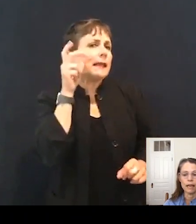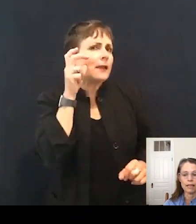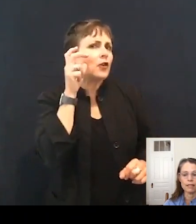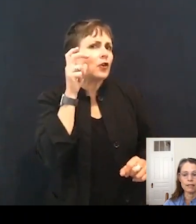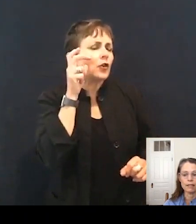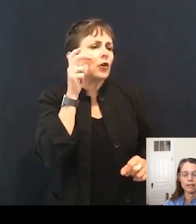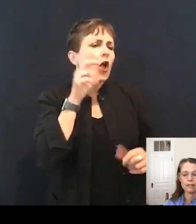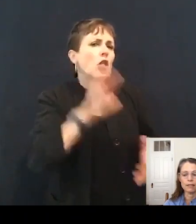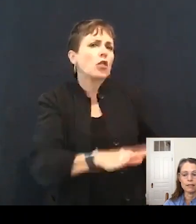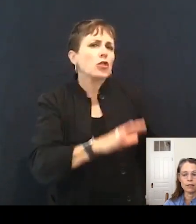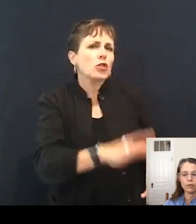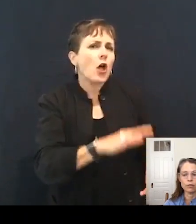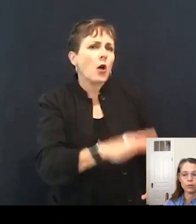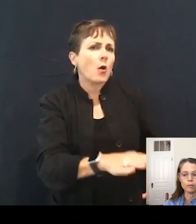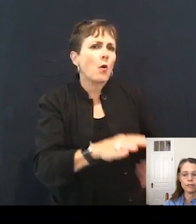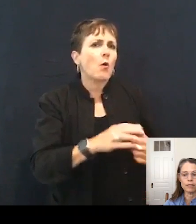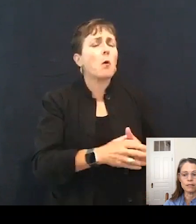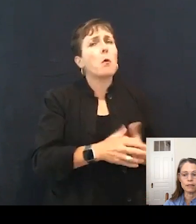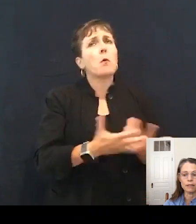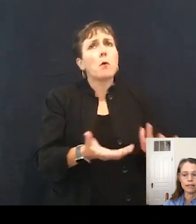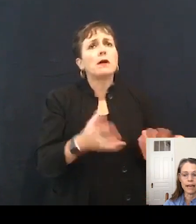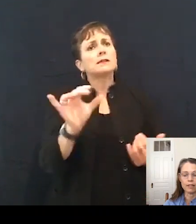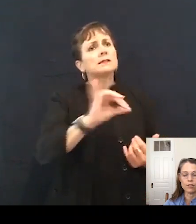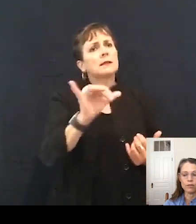And this single treatment lasts for